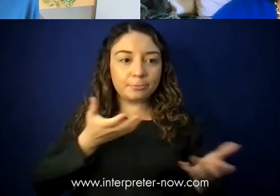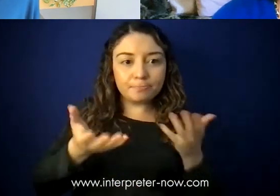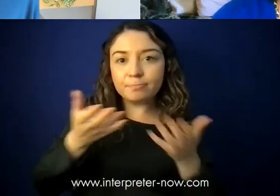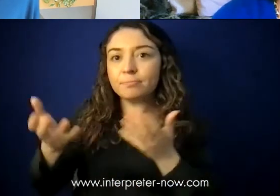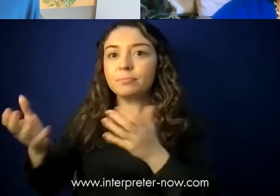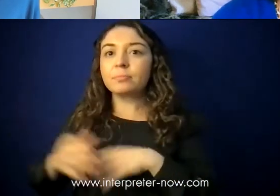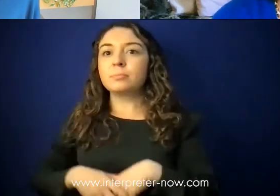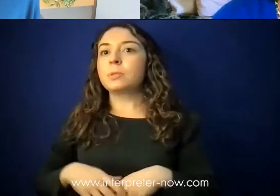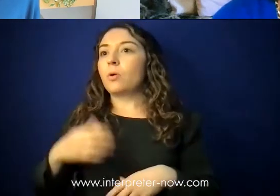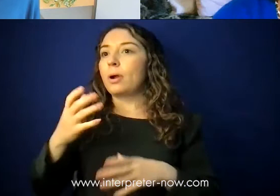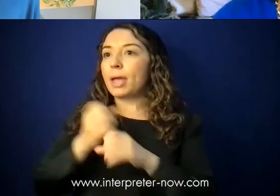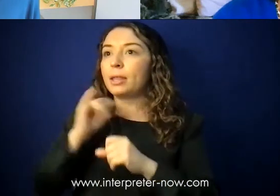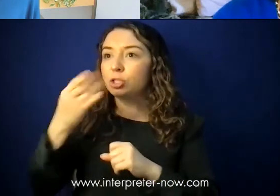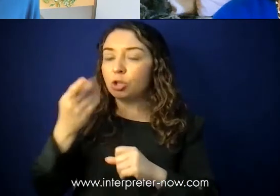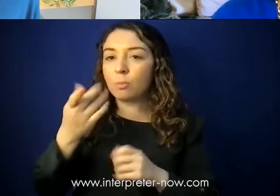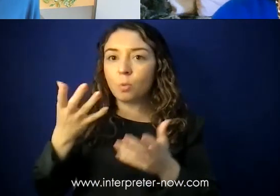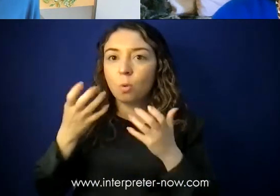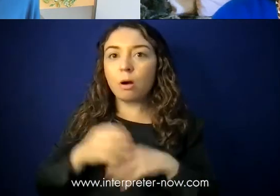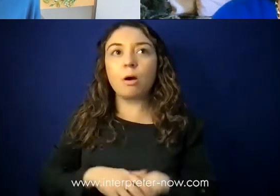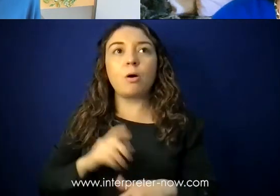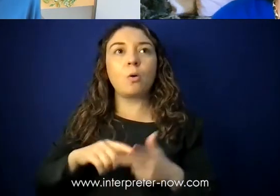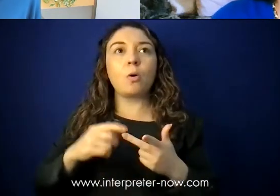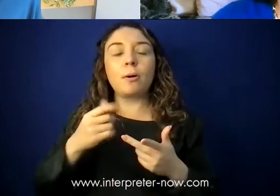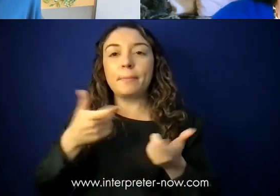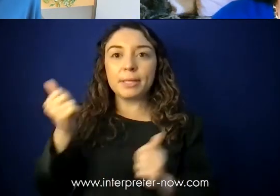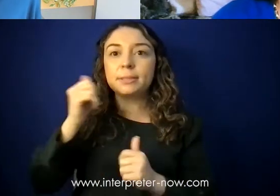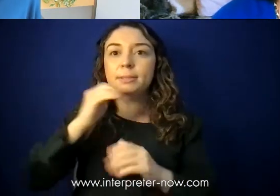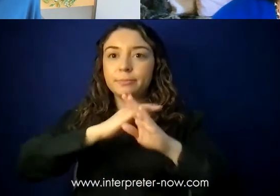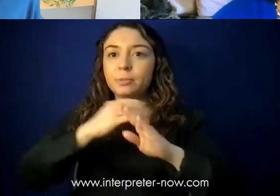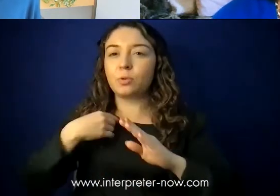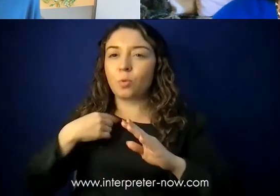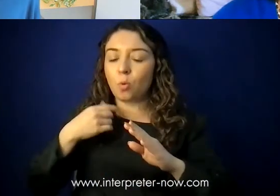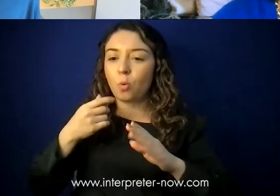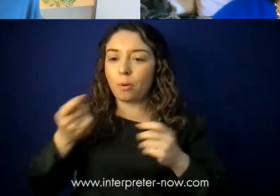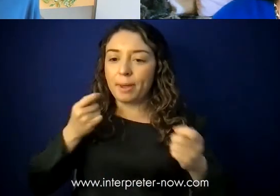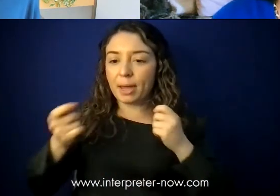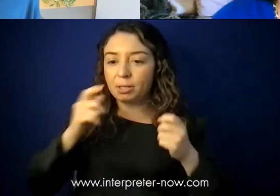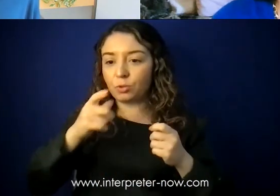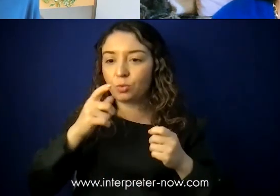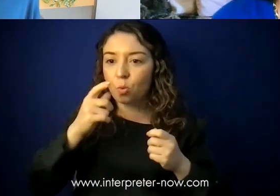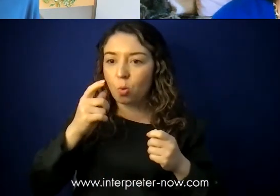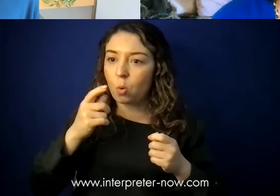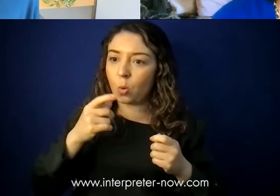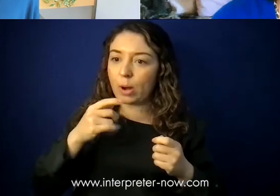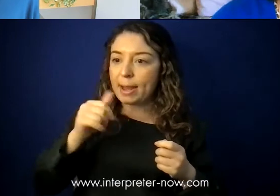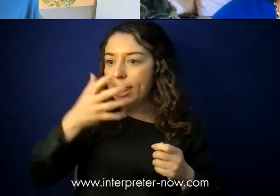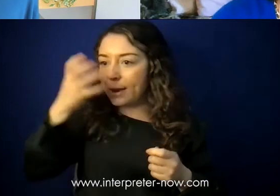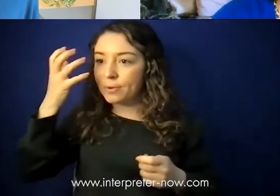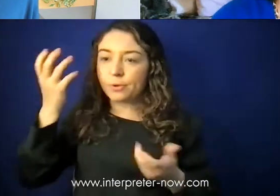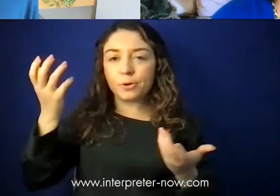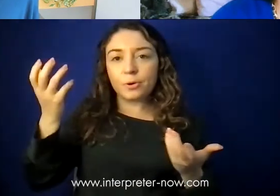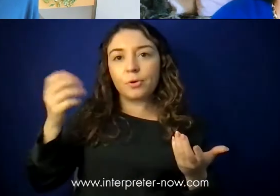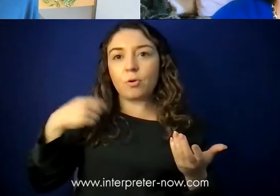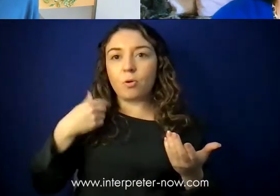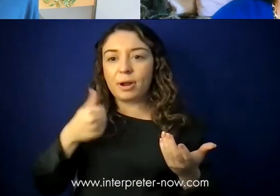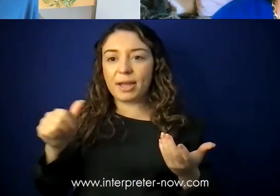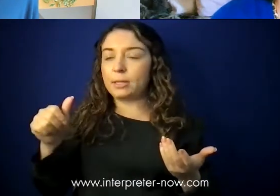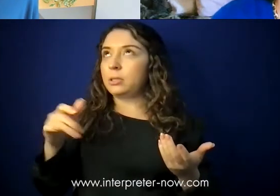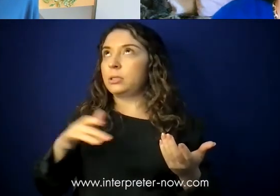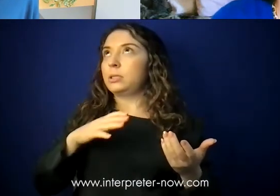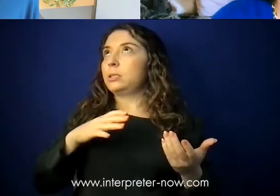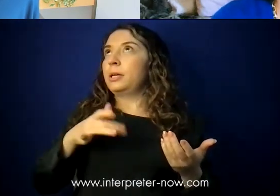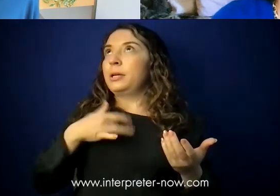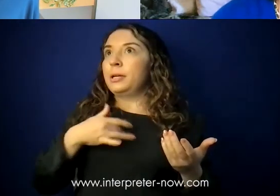greatest barrier to managing our temper when we've had the umpteenth frustration of the